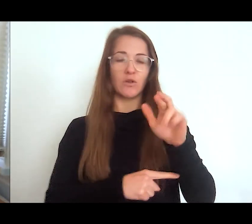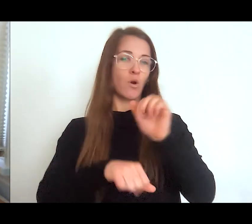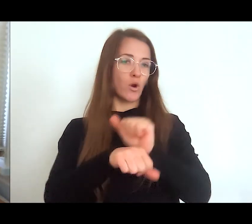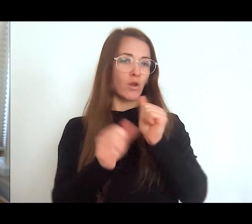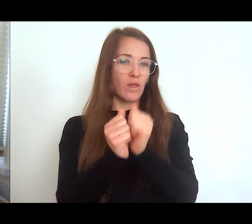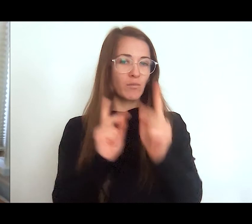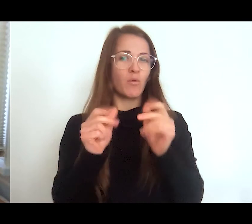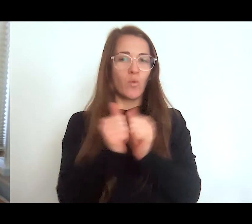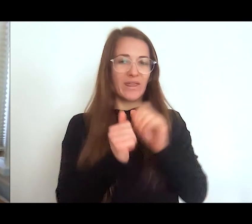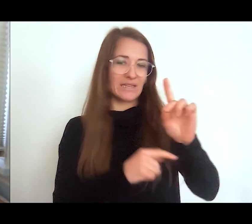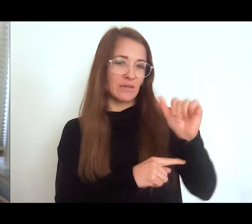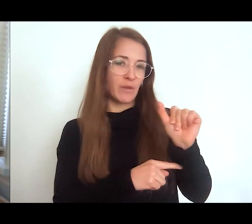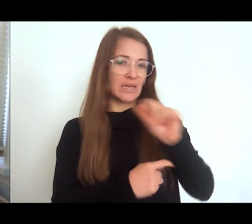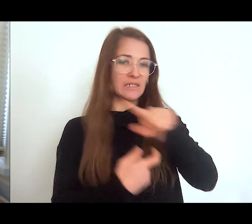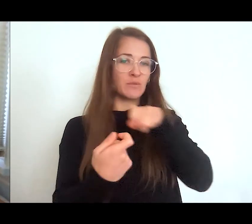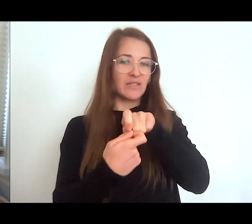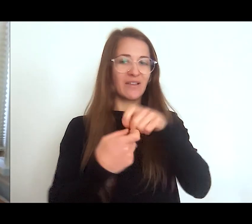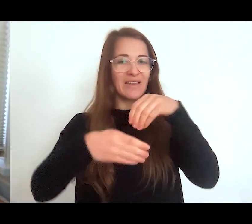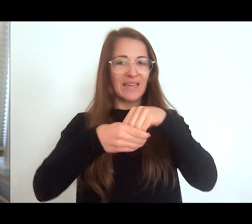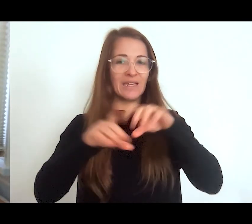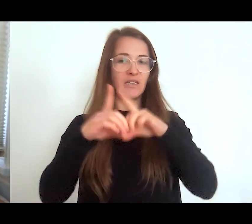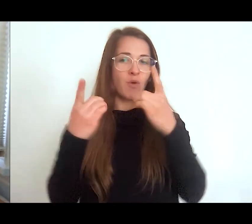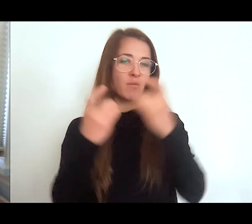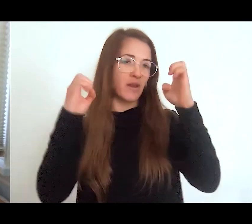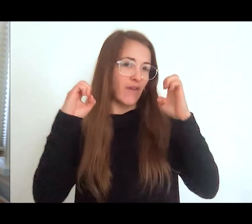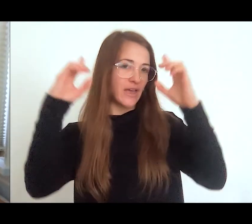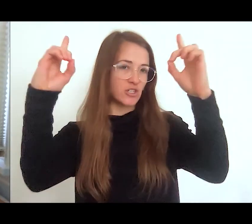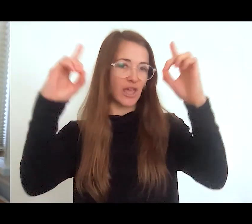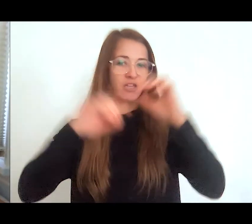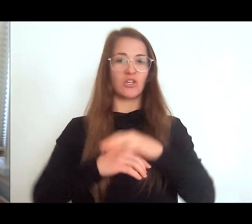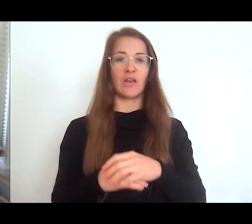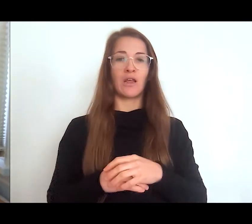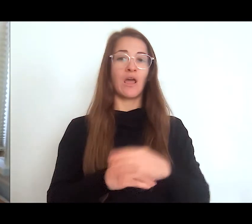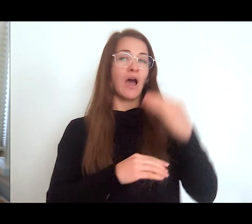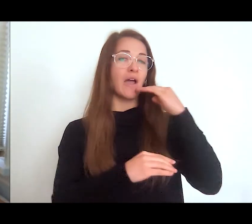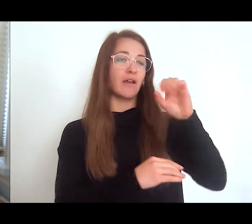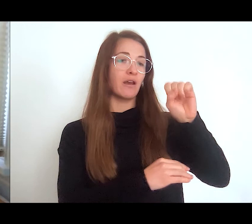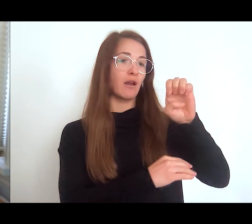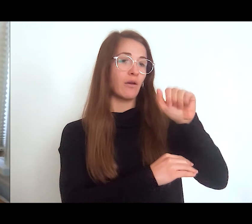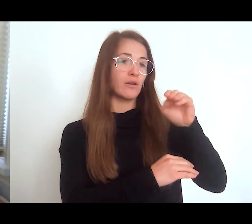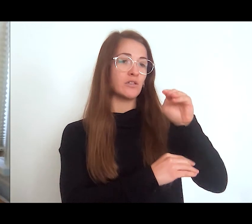PEOPLE WITH DISABILITIES OR WORKING WITH PEOPLE DISABILITIES SPECIFICALLY WITHIN THE DEPARTMENT OF EDUCATION AND I